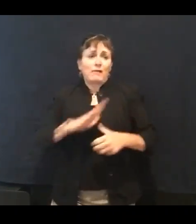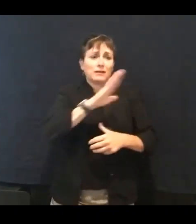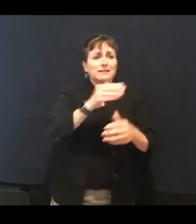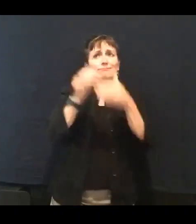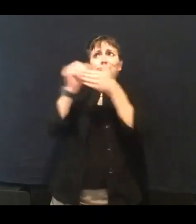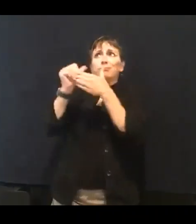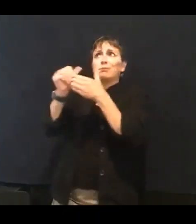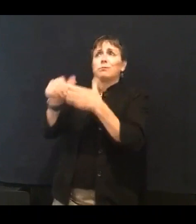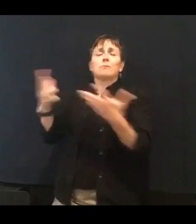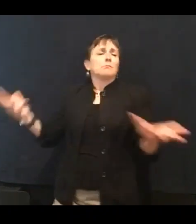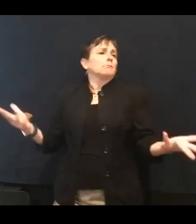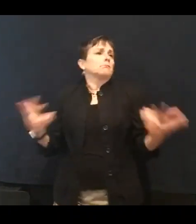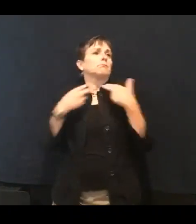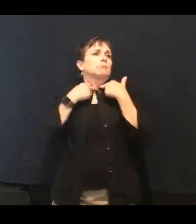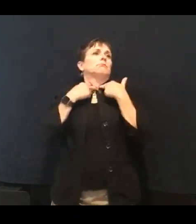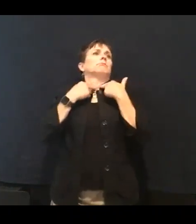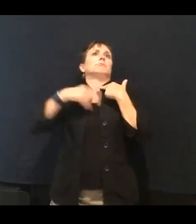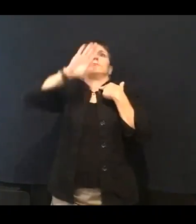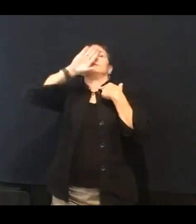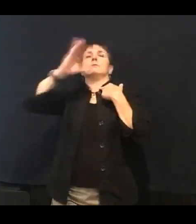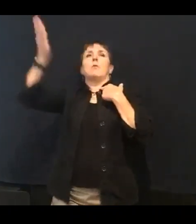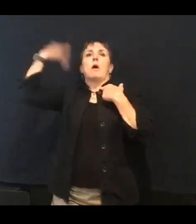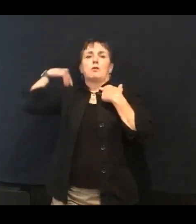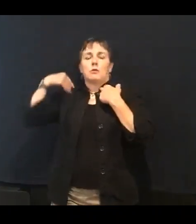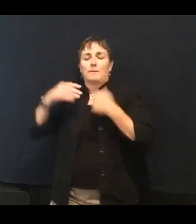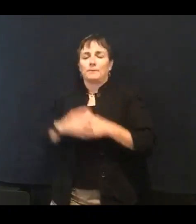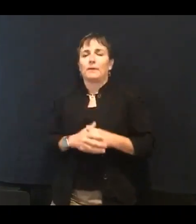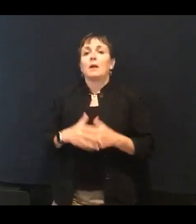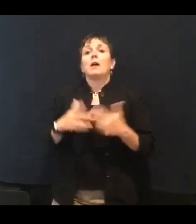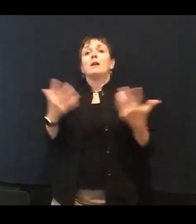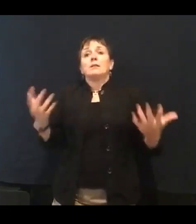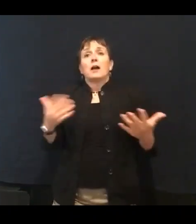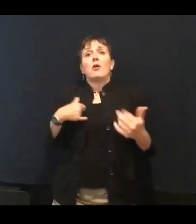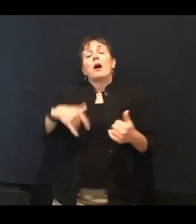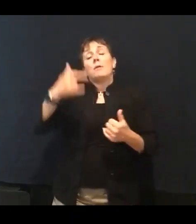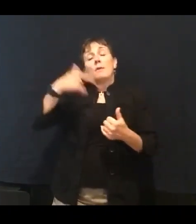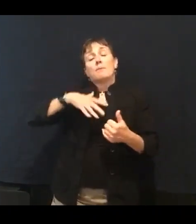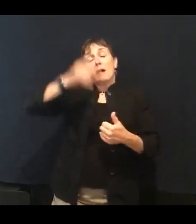As an investor, my father pioneered low risk diversification by establishing